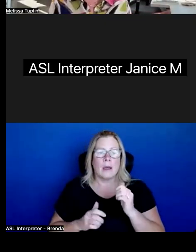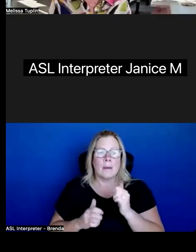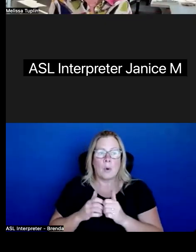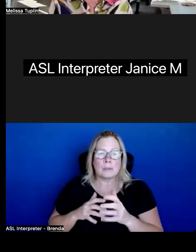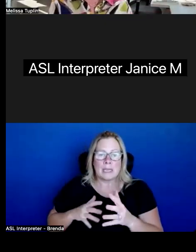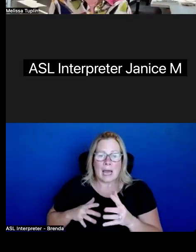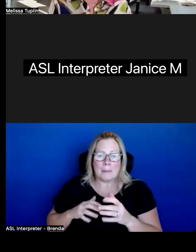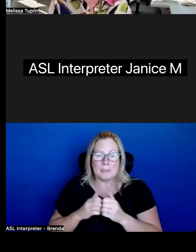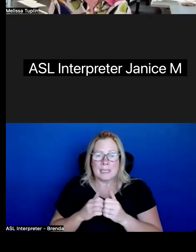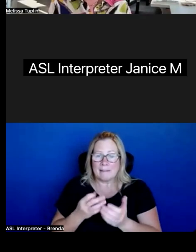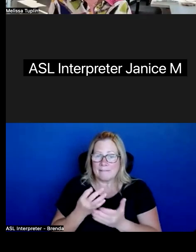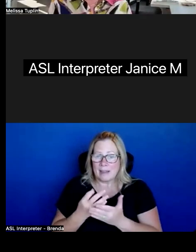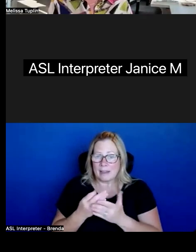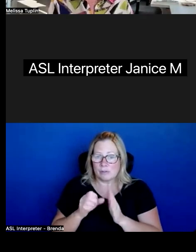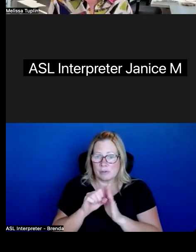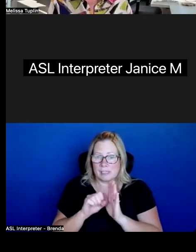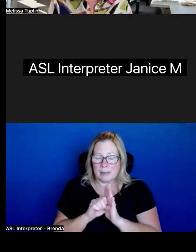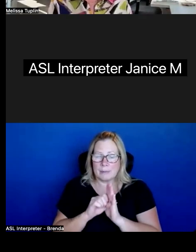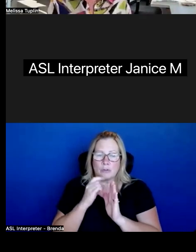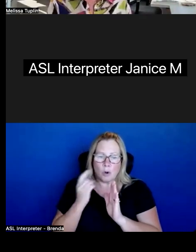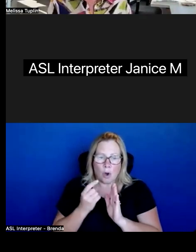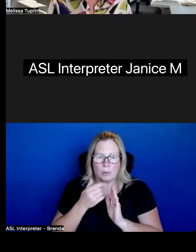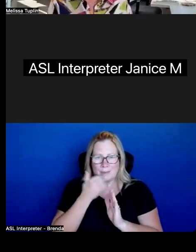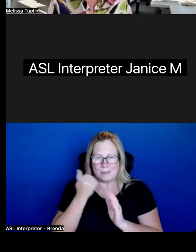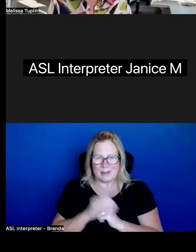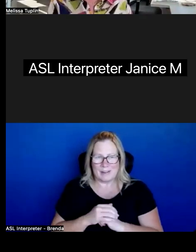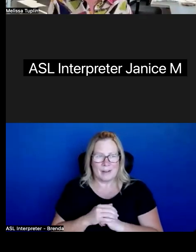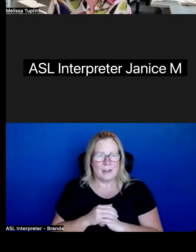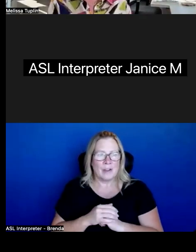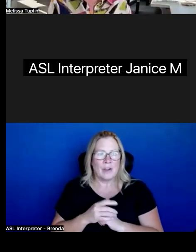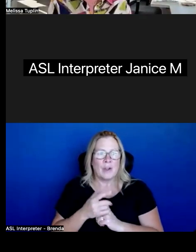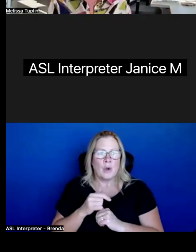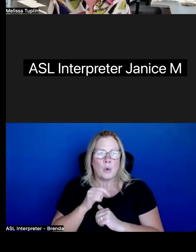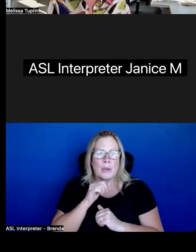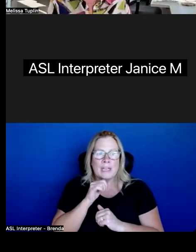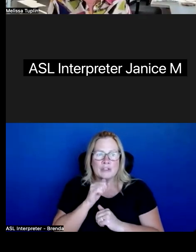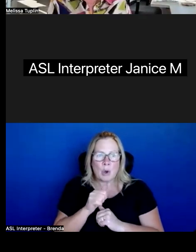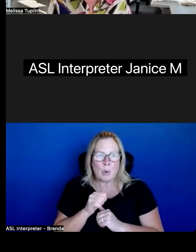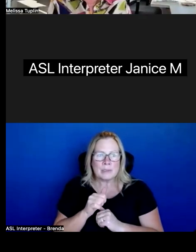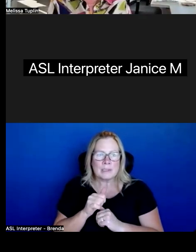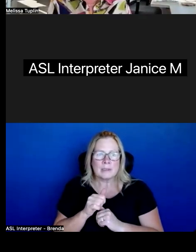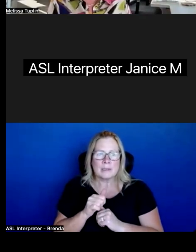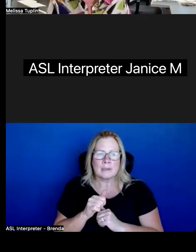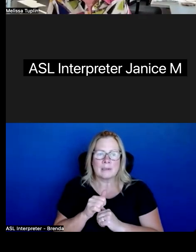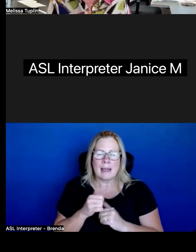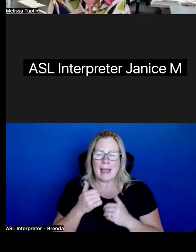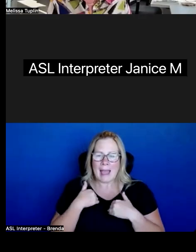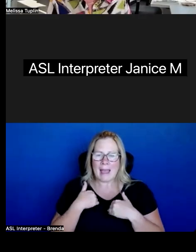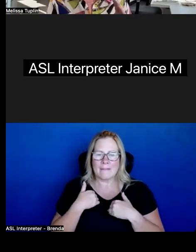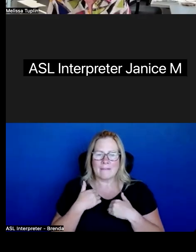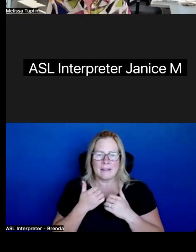statements are always better. We do not currently have minimum audit requirements in this program,